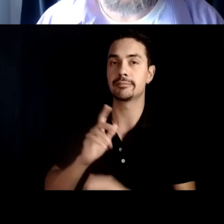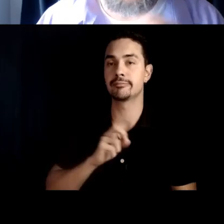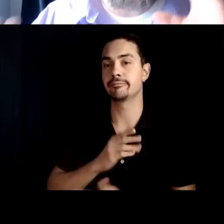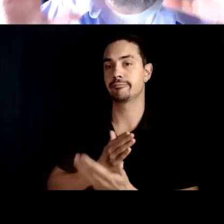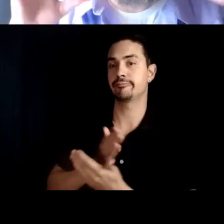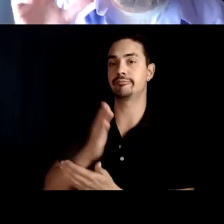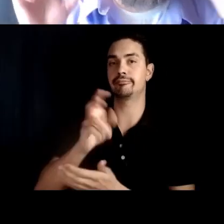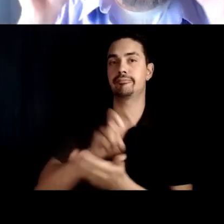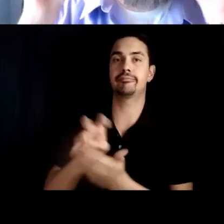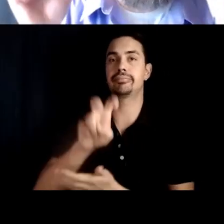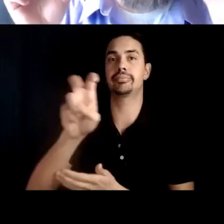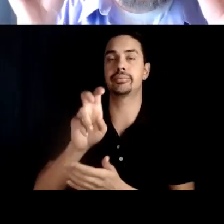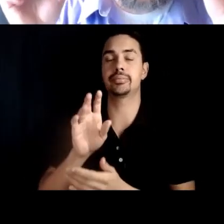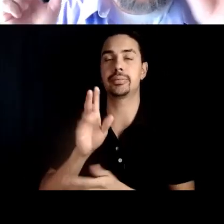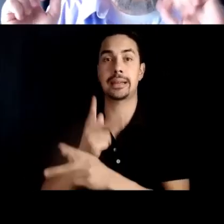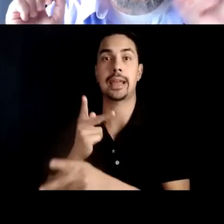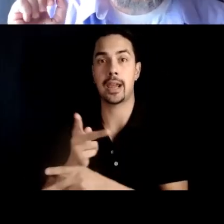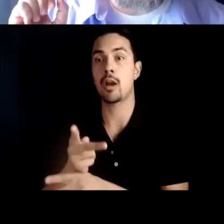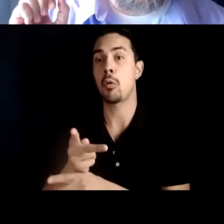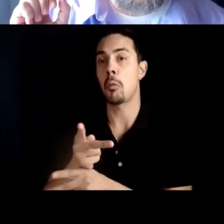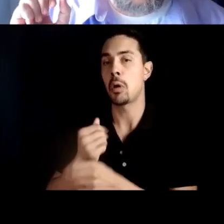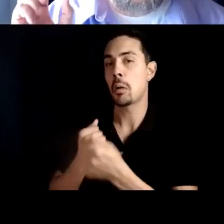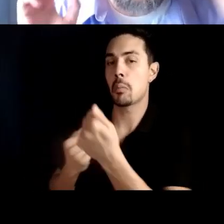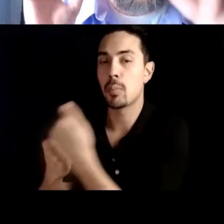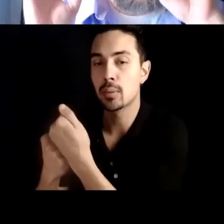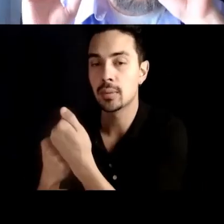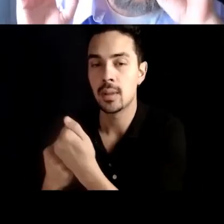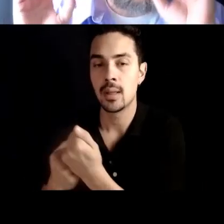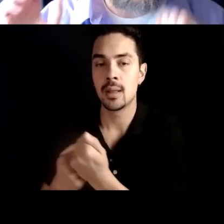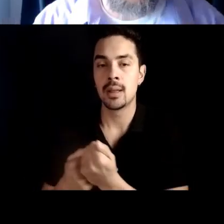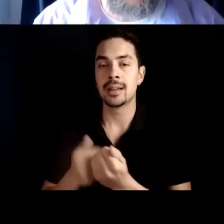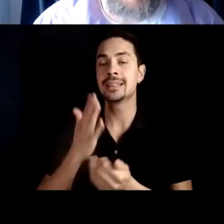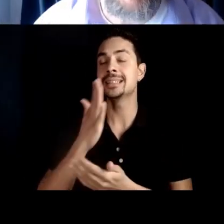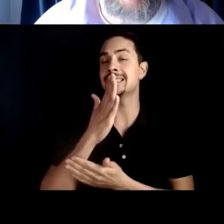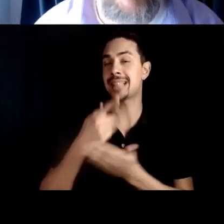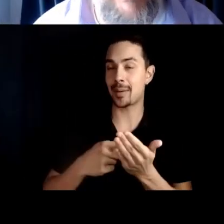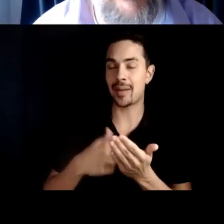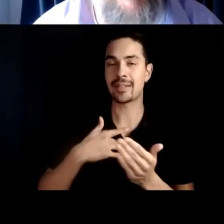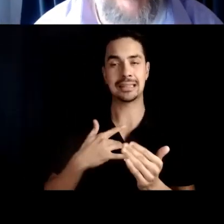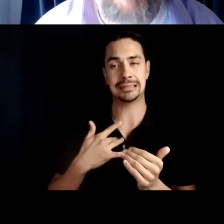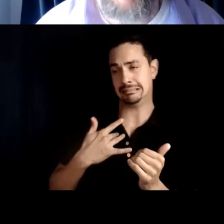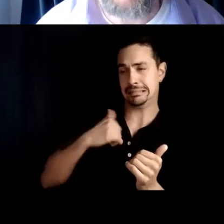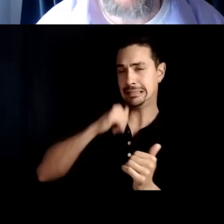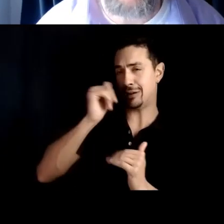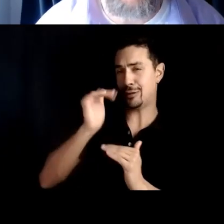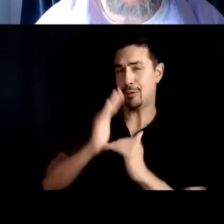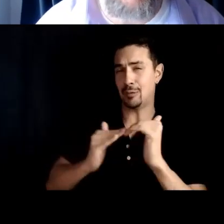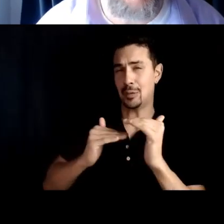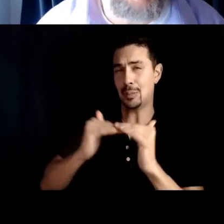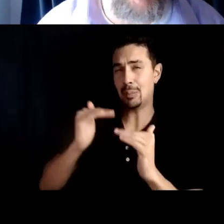So again, this may kind of bridge that gap between the older standards of care and an informed consent model. So some examples